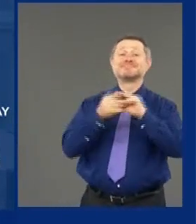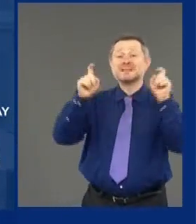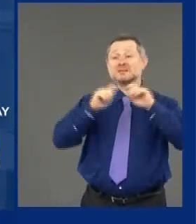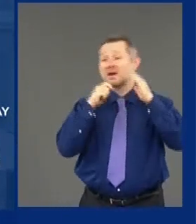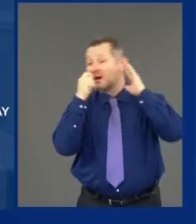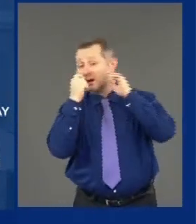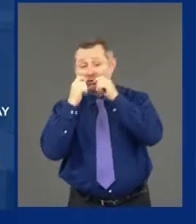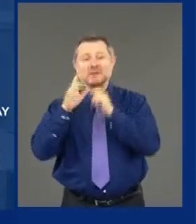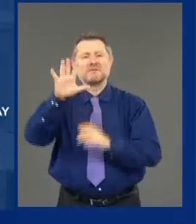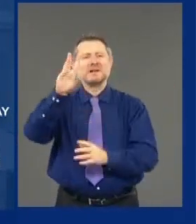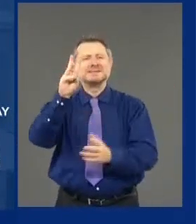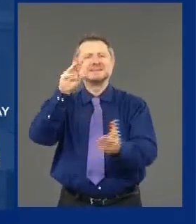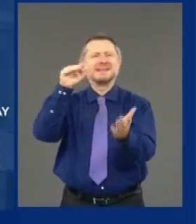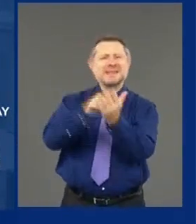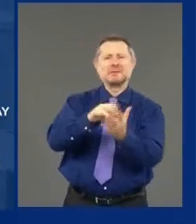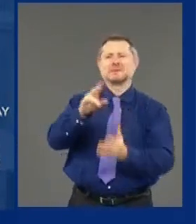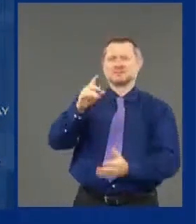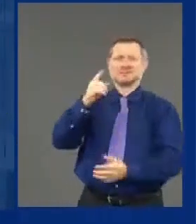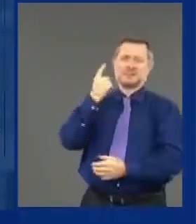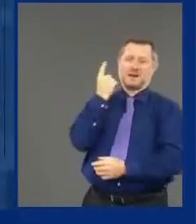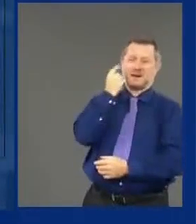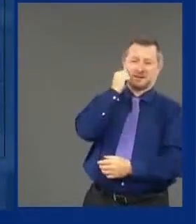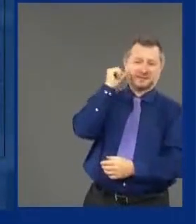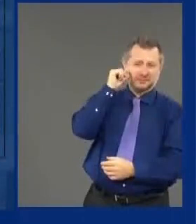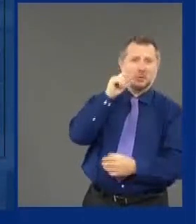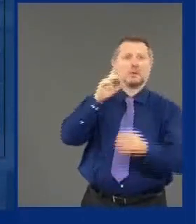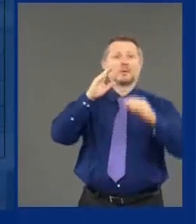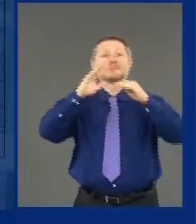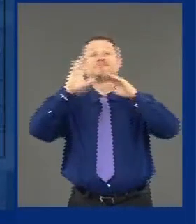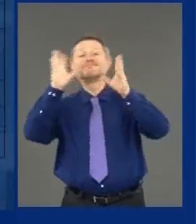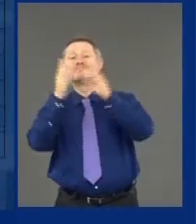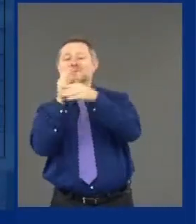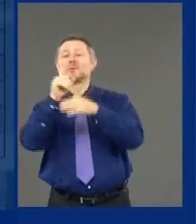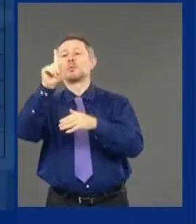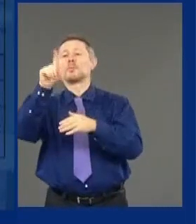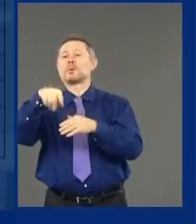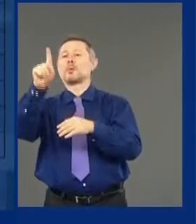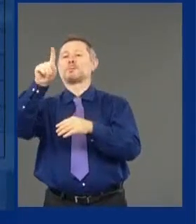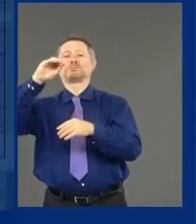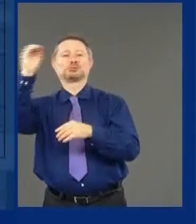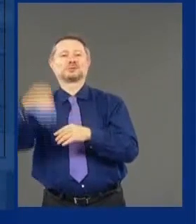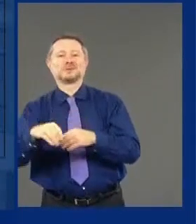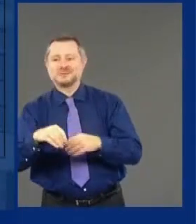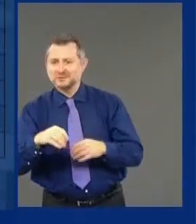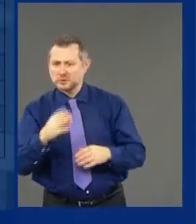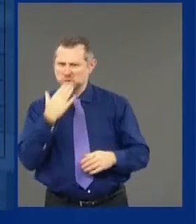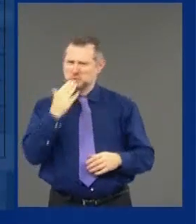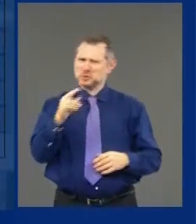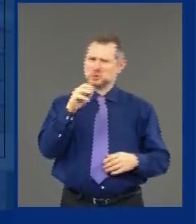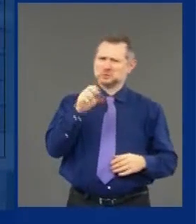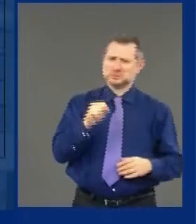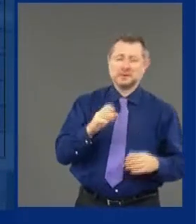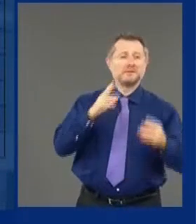EIGHT, EIGHT, AND 11. THAT IS GOING IN THE RIGHT